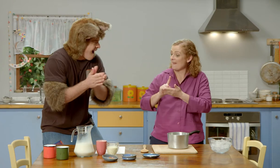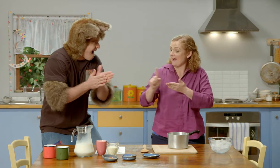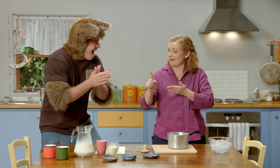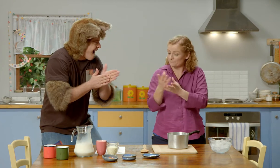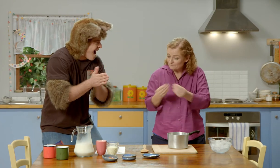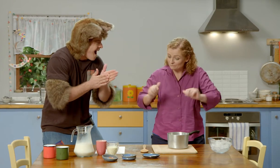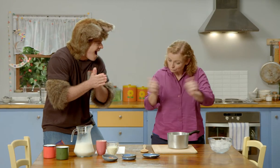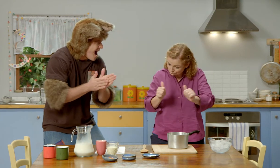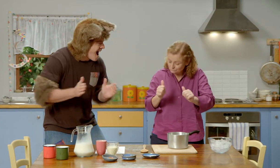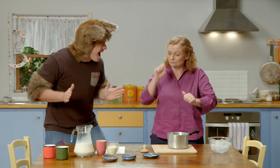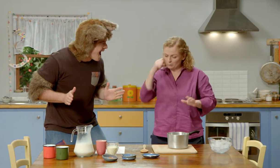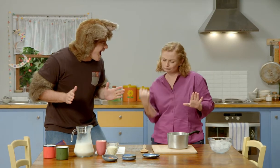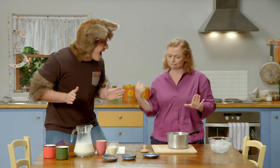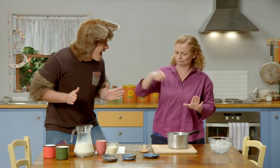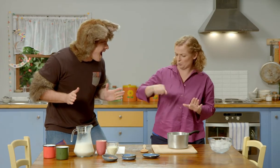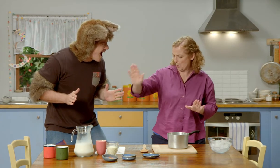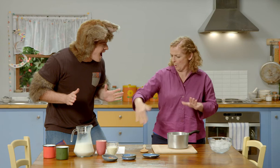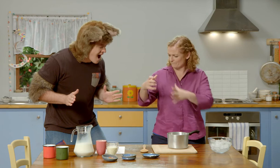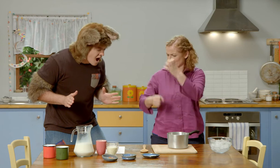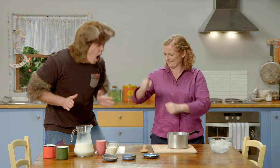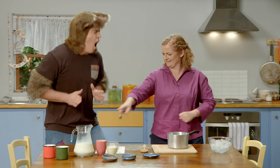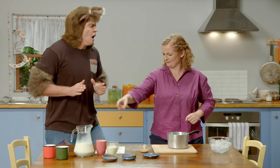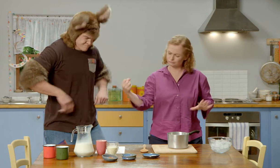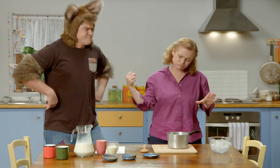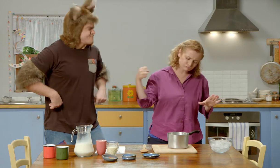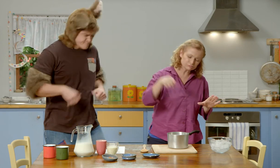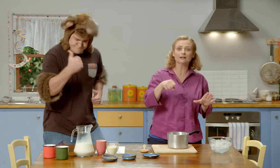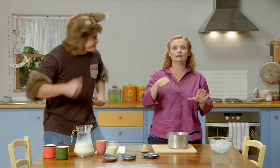Then, once it's melted we'll add the rest of the milk and the cream